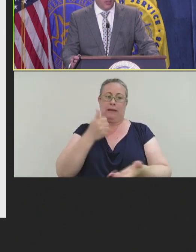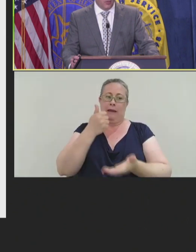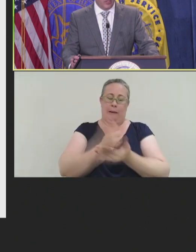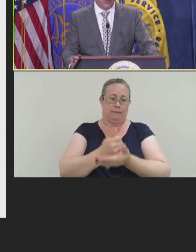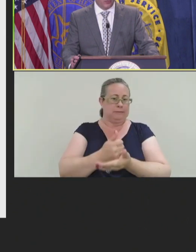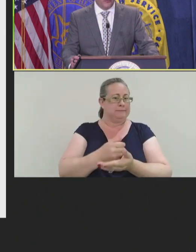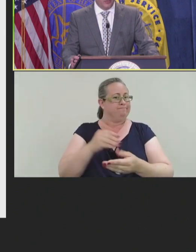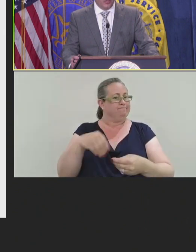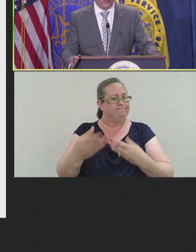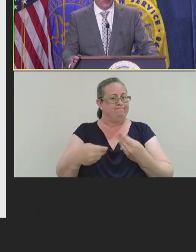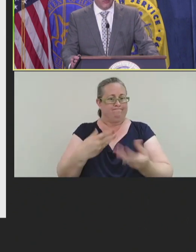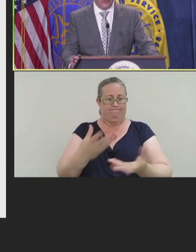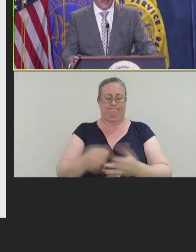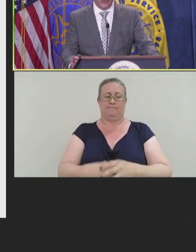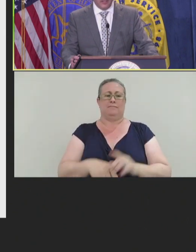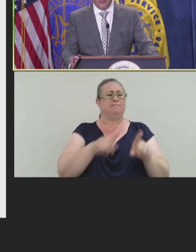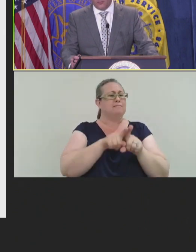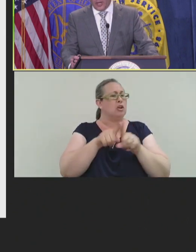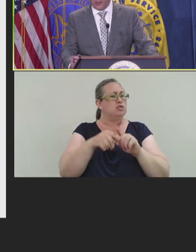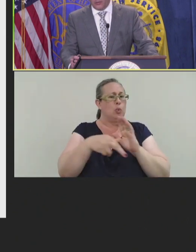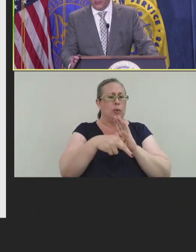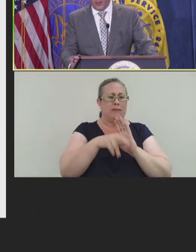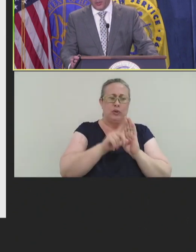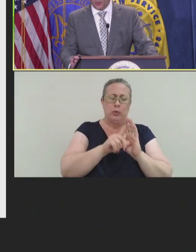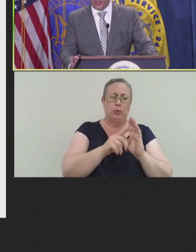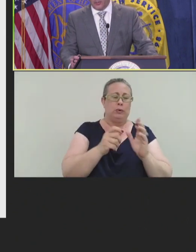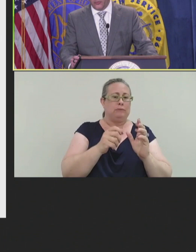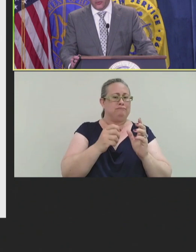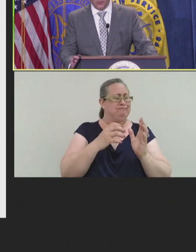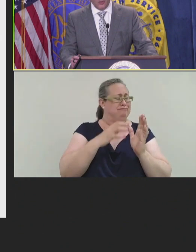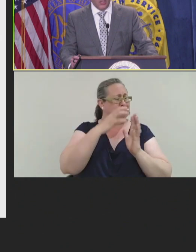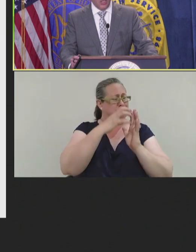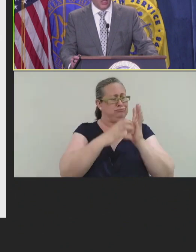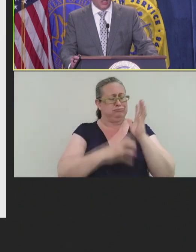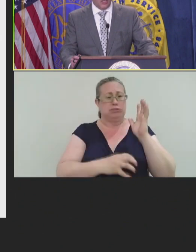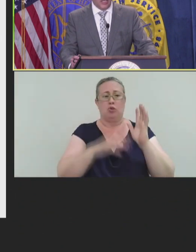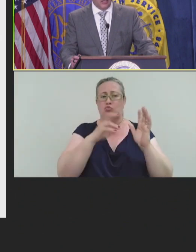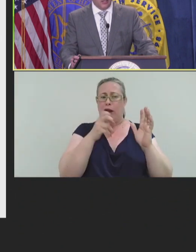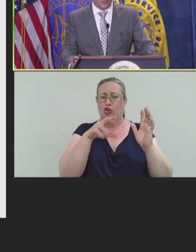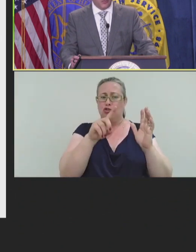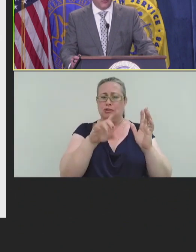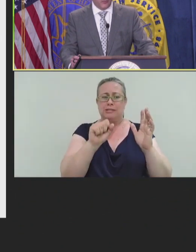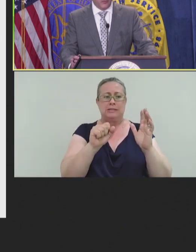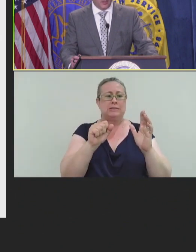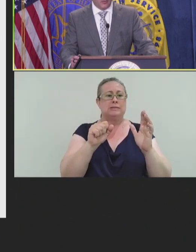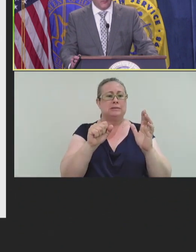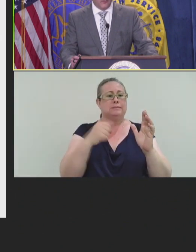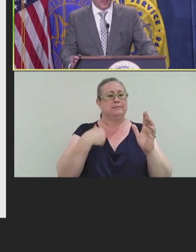We also reviewed hundreds of vaccine records that we were able to gain, especially from the migrant